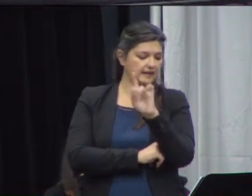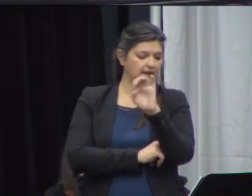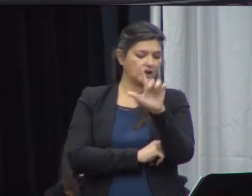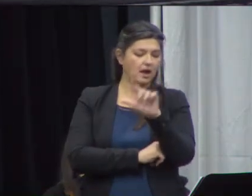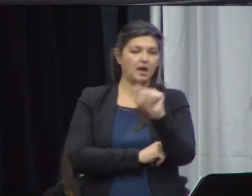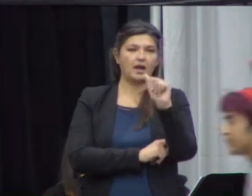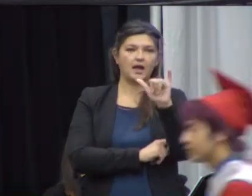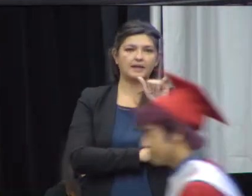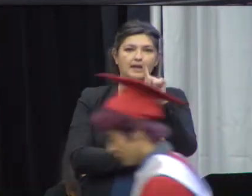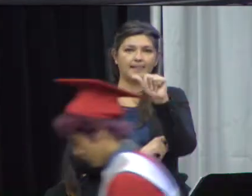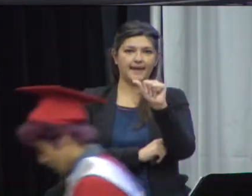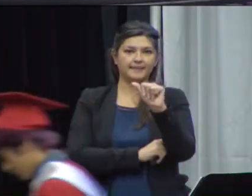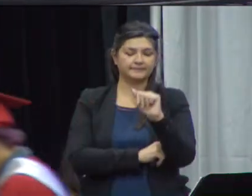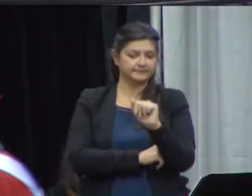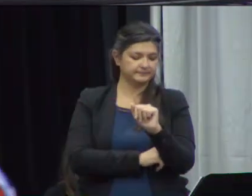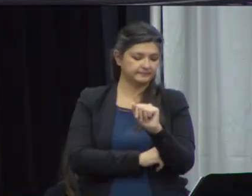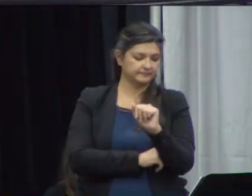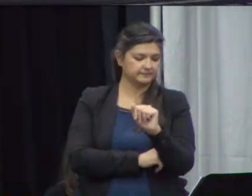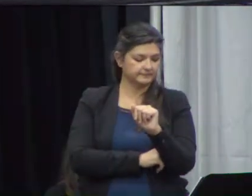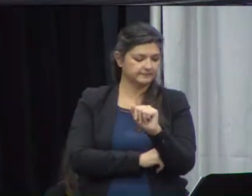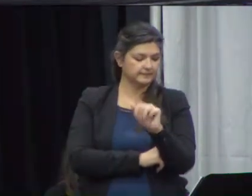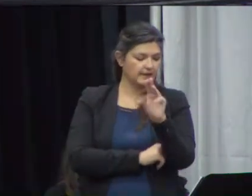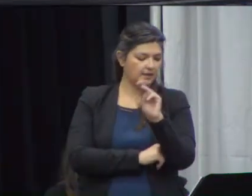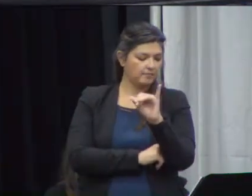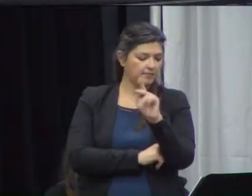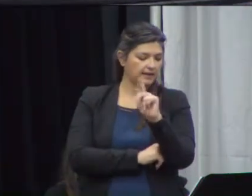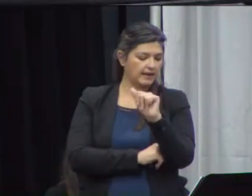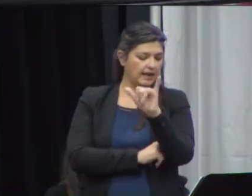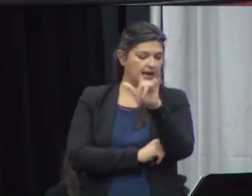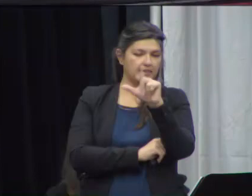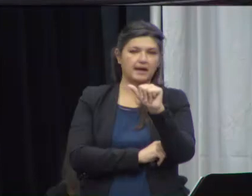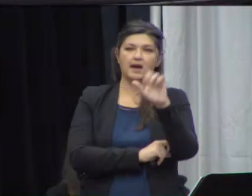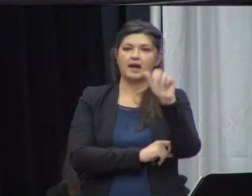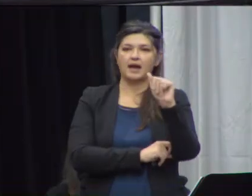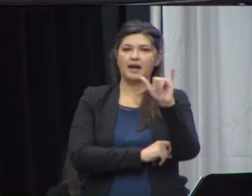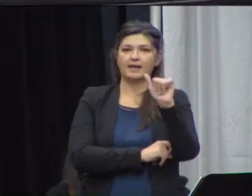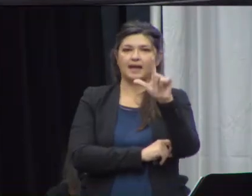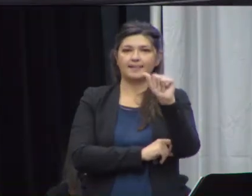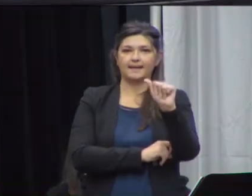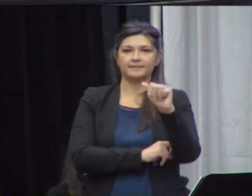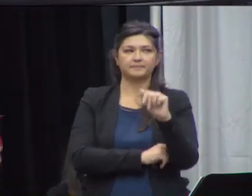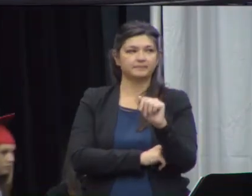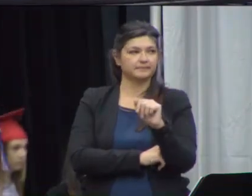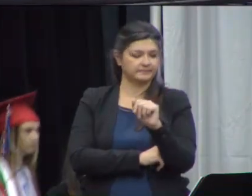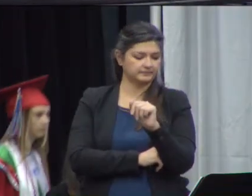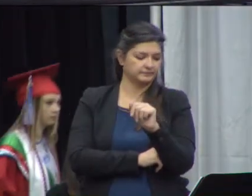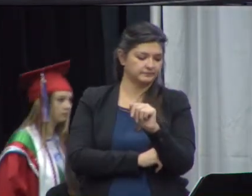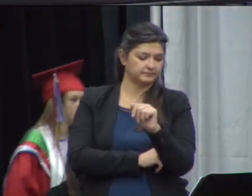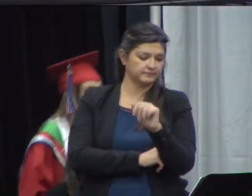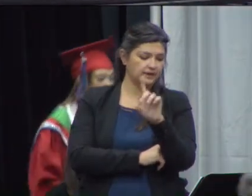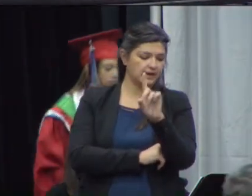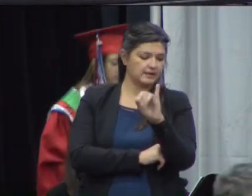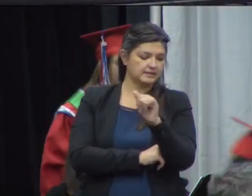(audience applauds) Mikayla Ayella. (audience applauds) Deandra Baca.